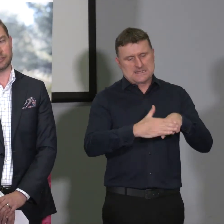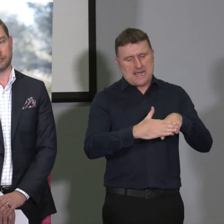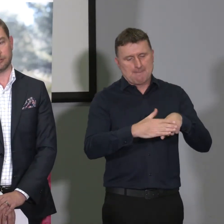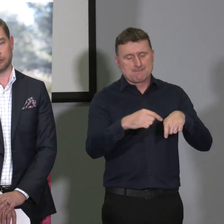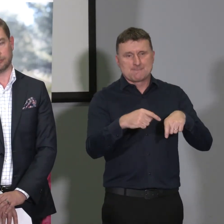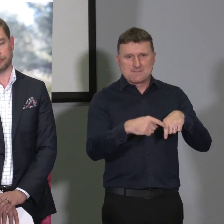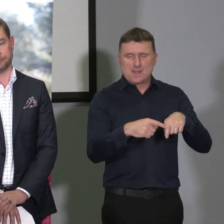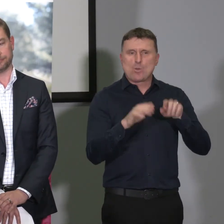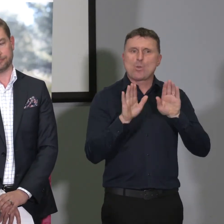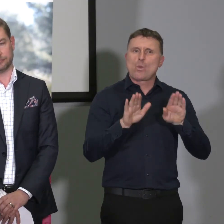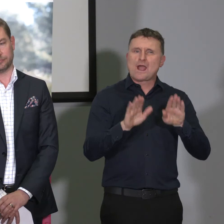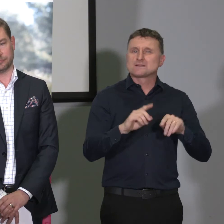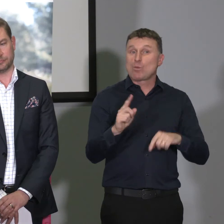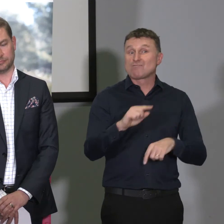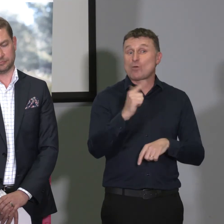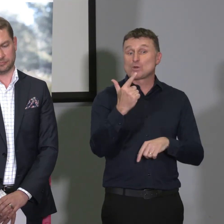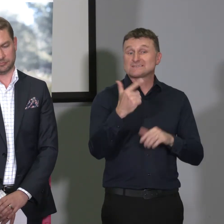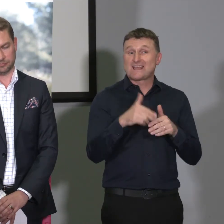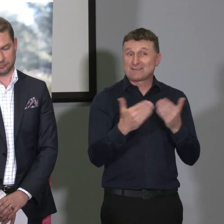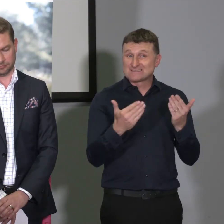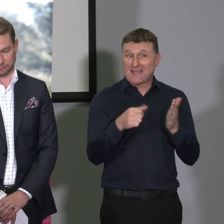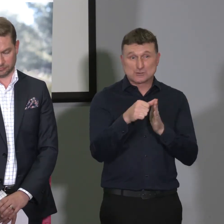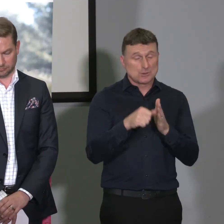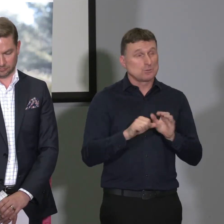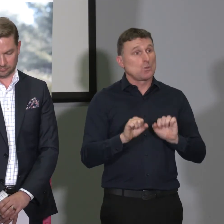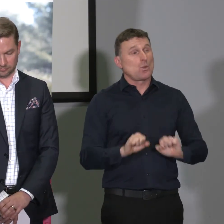broken kneecap, waited for seven days for surgery. She is barely eaten in that time to stop surely that's not